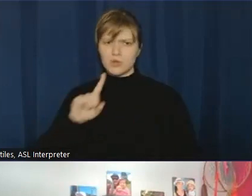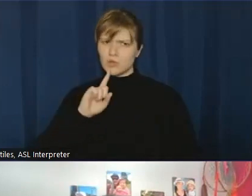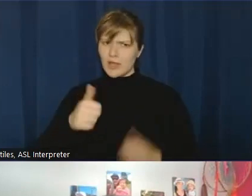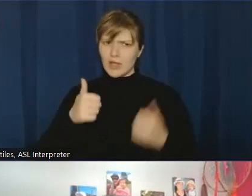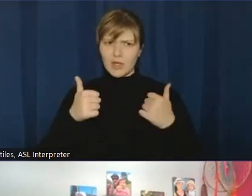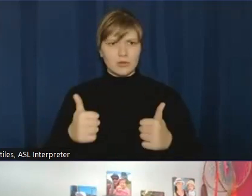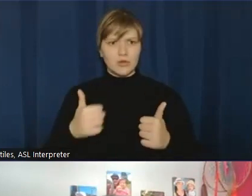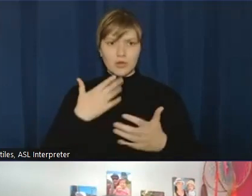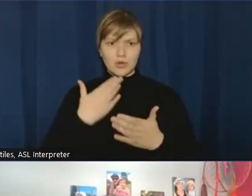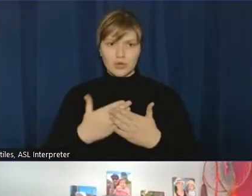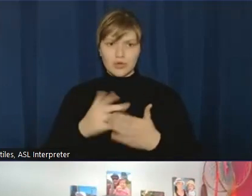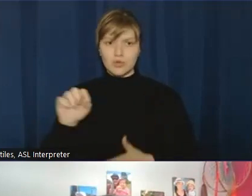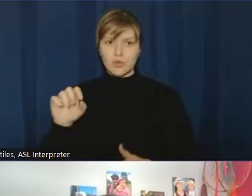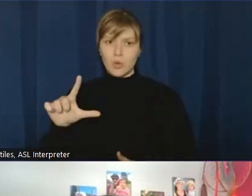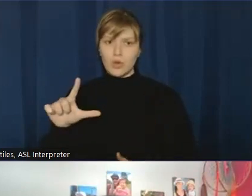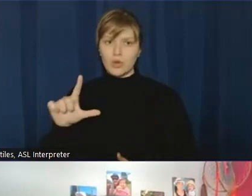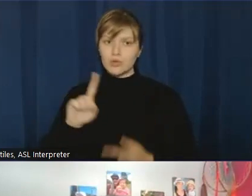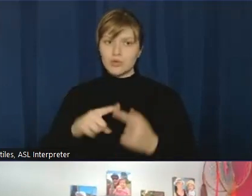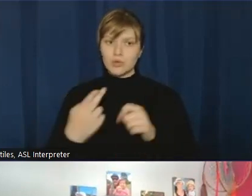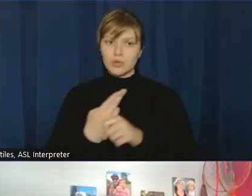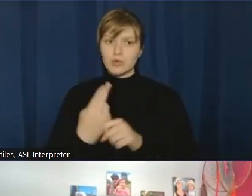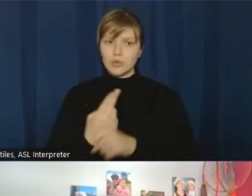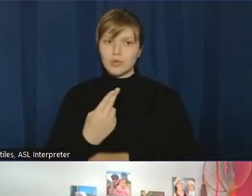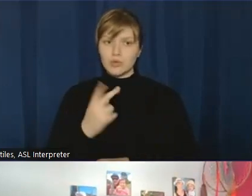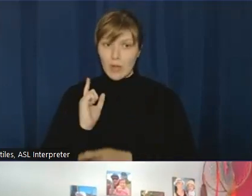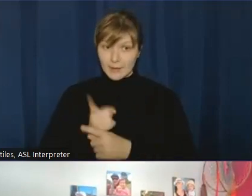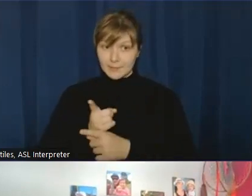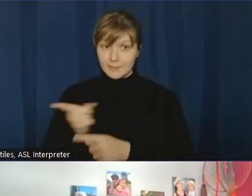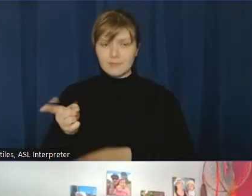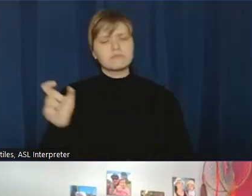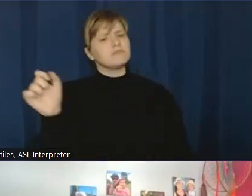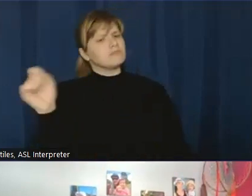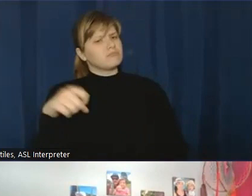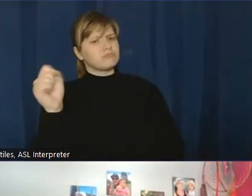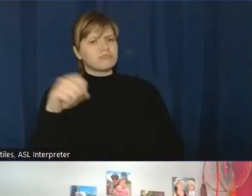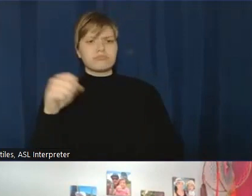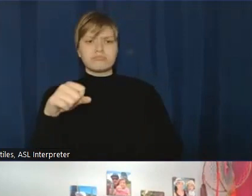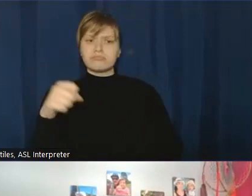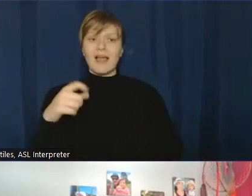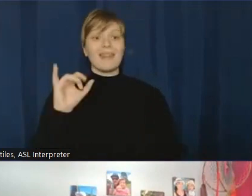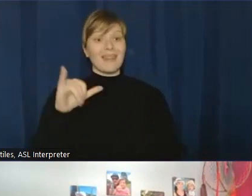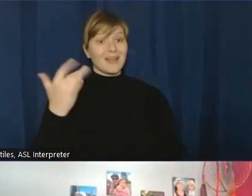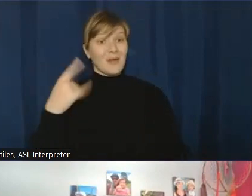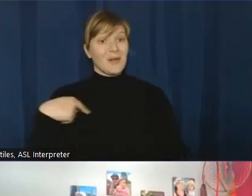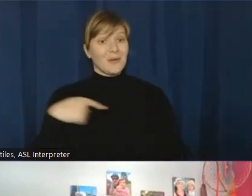Absolutely! It’s why we asked our center to develop it,